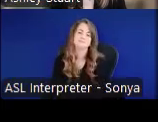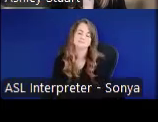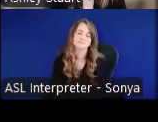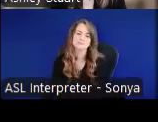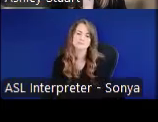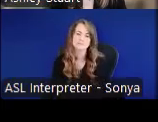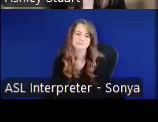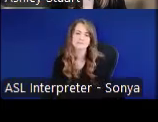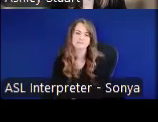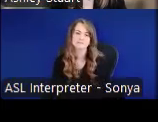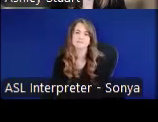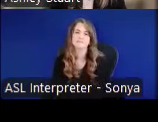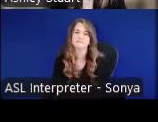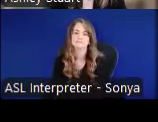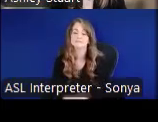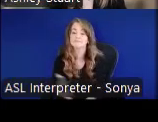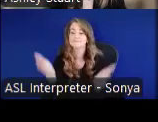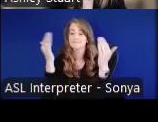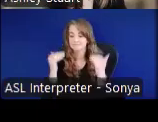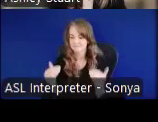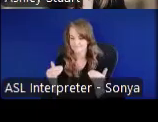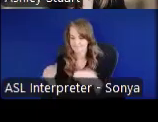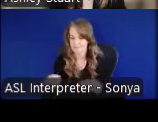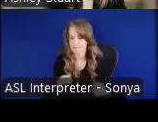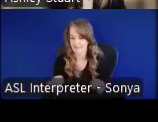All right, next behavior, defiance,